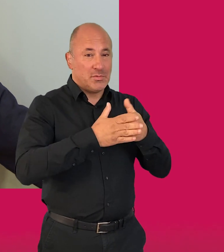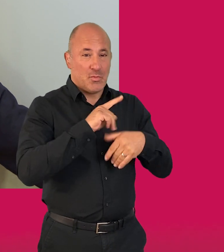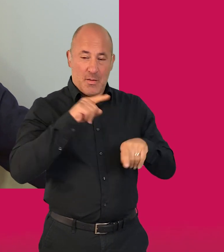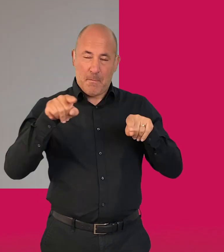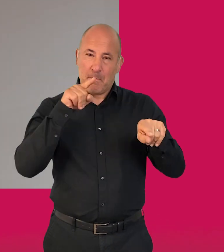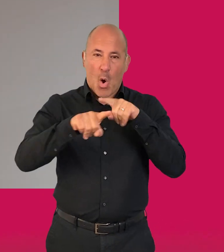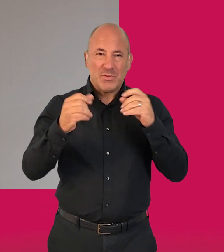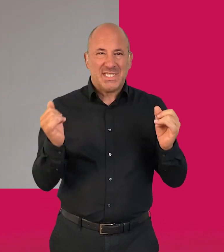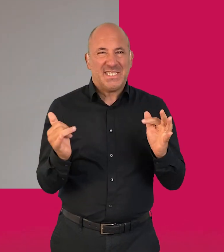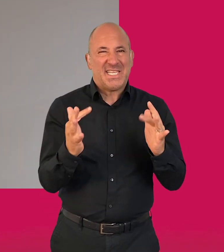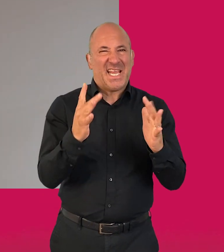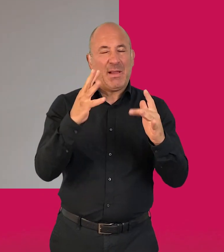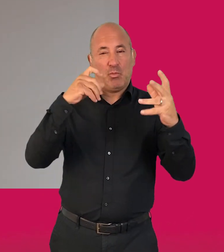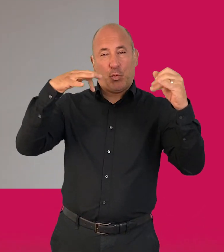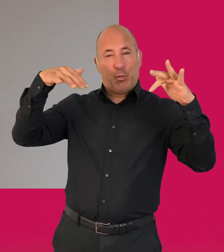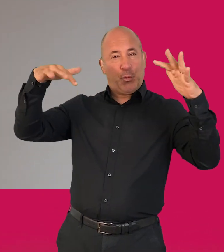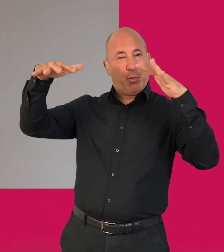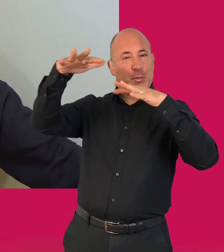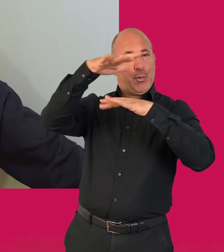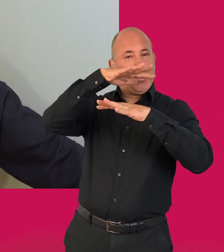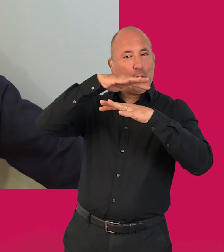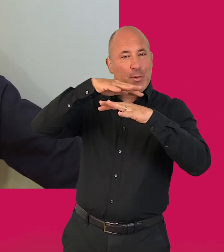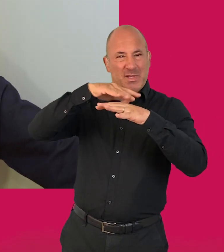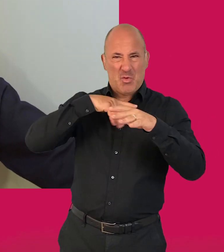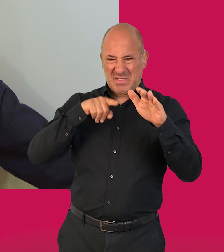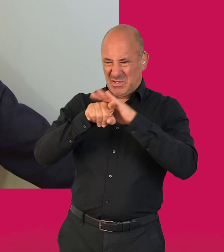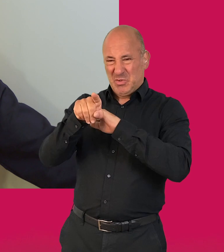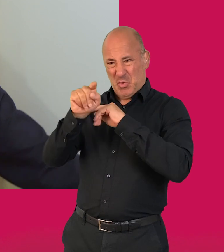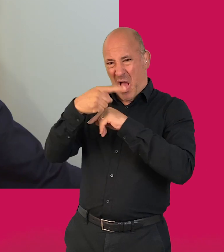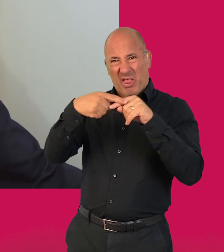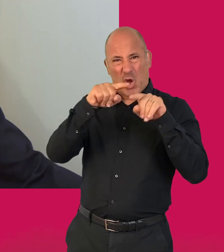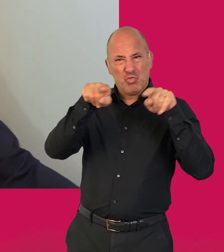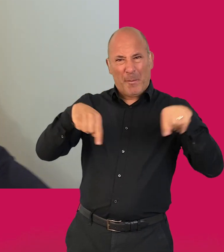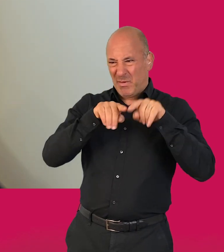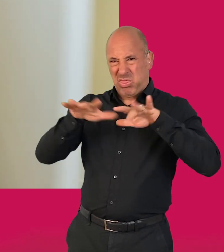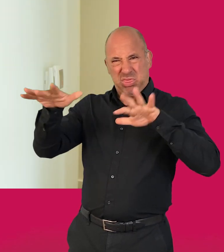where most of the steam occurs. So you want to stop the steam from escaping into the other rooms.